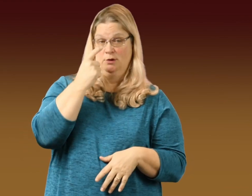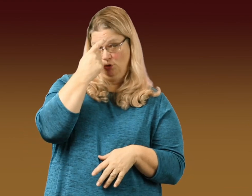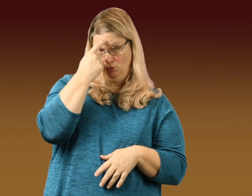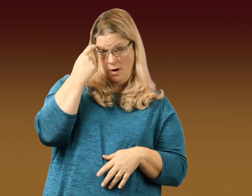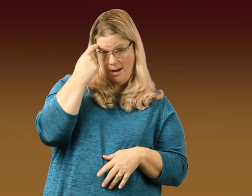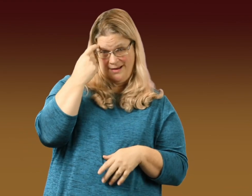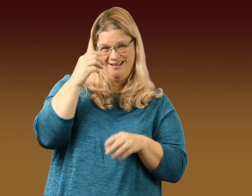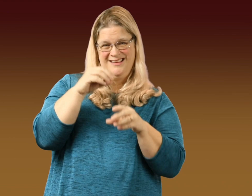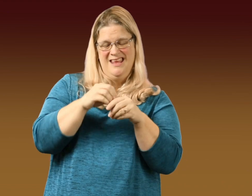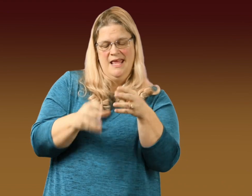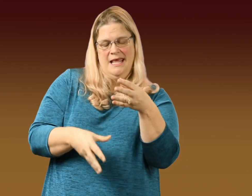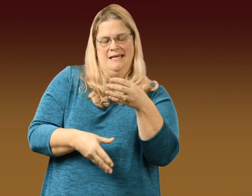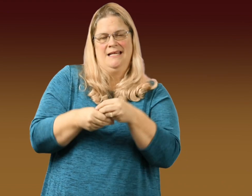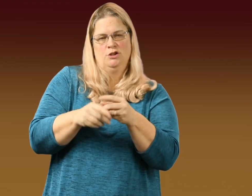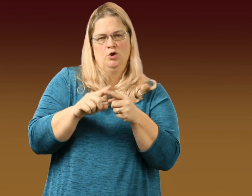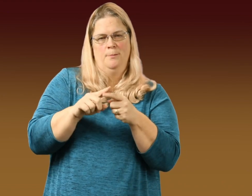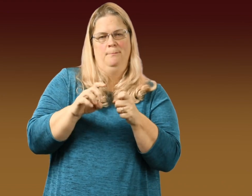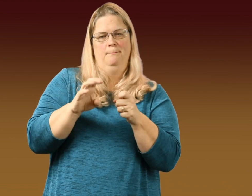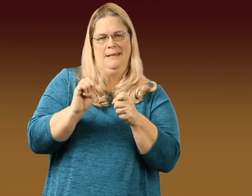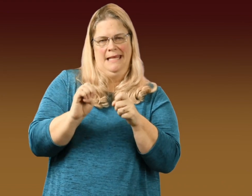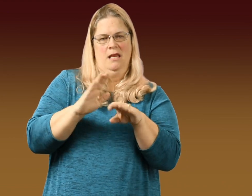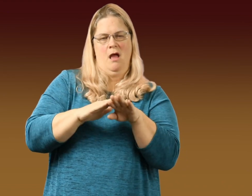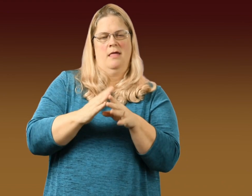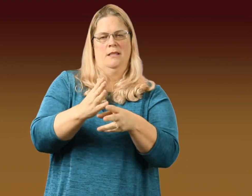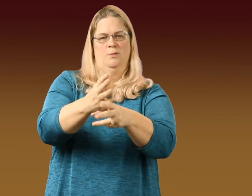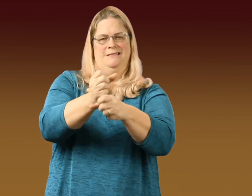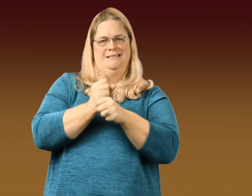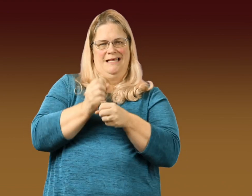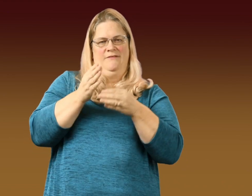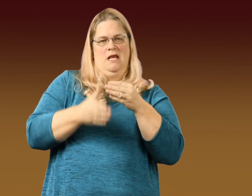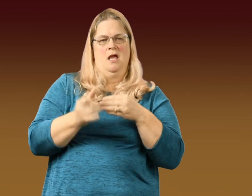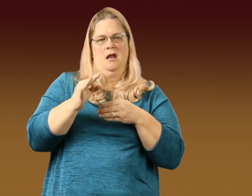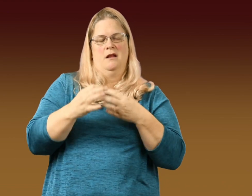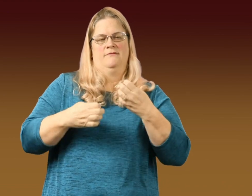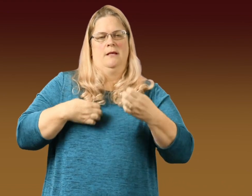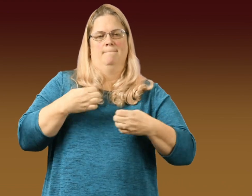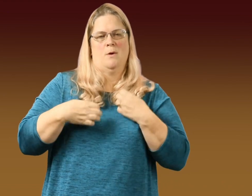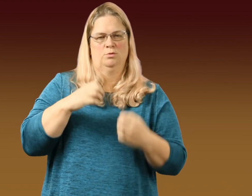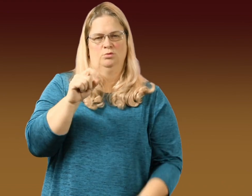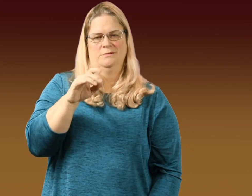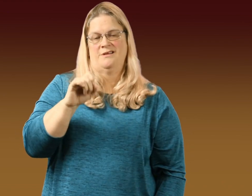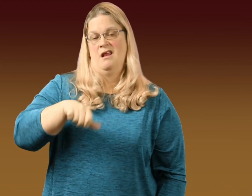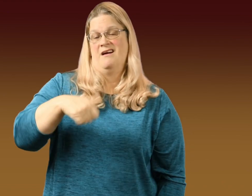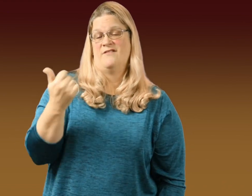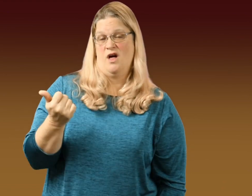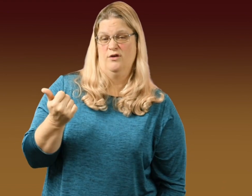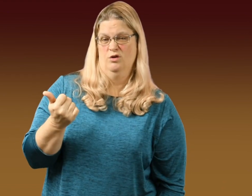So now, think about children who've experienced trauma in addition to being on the receiving end